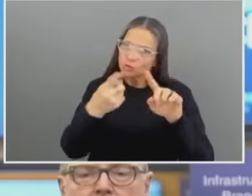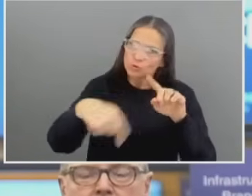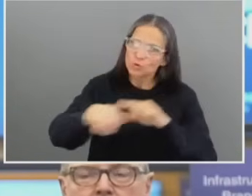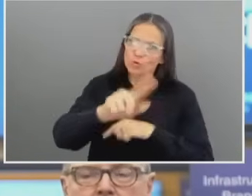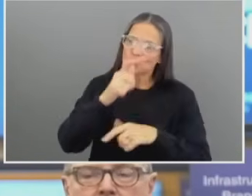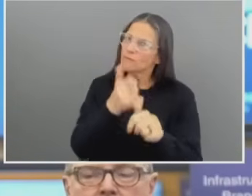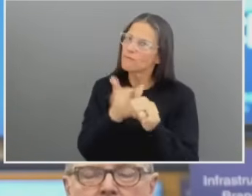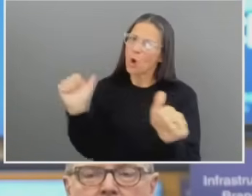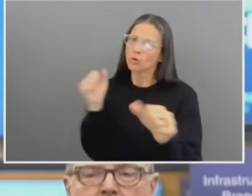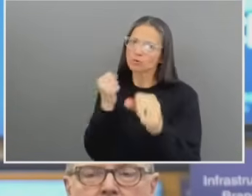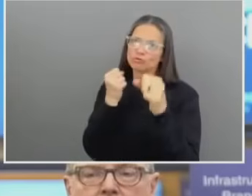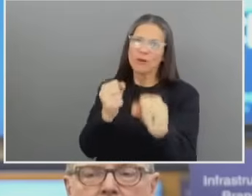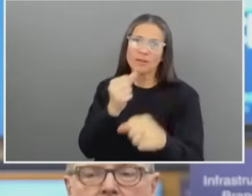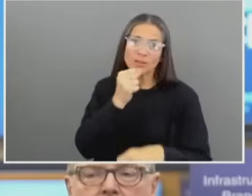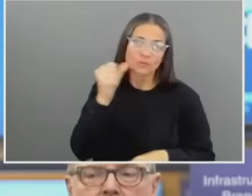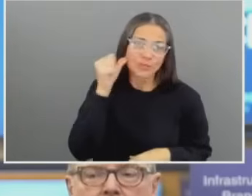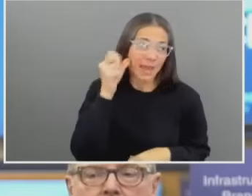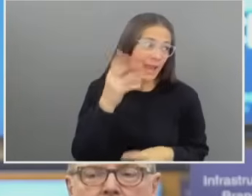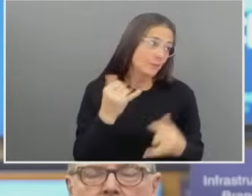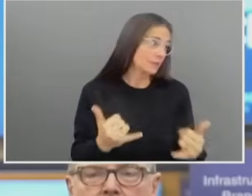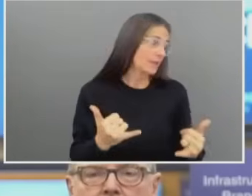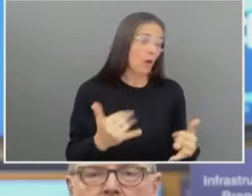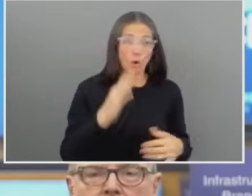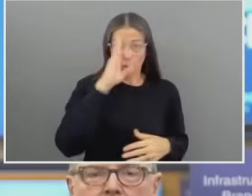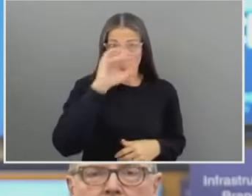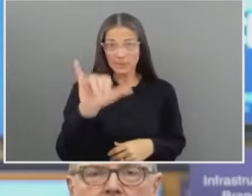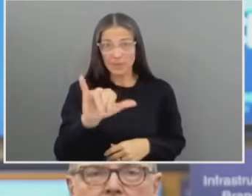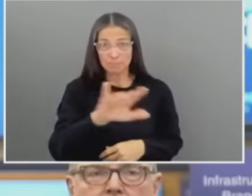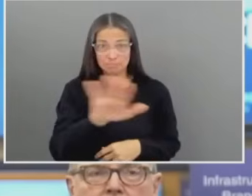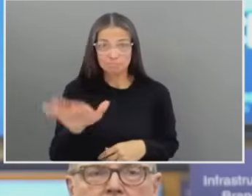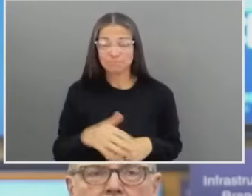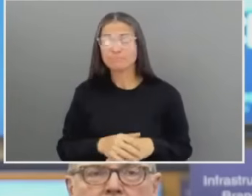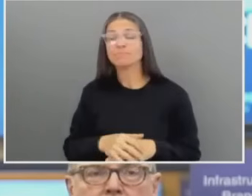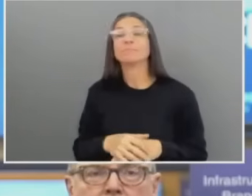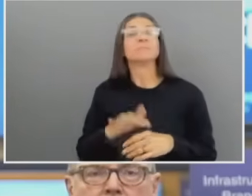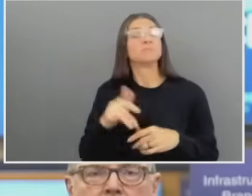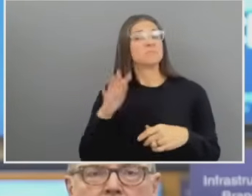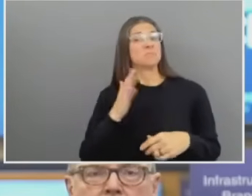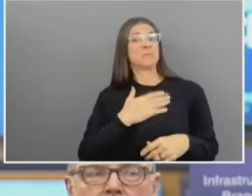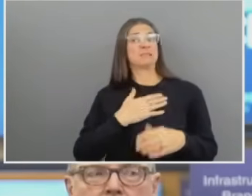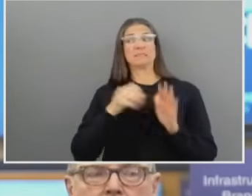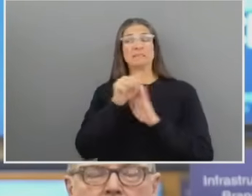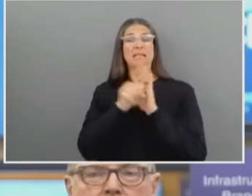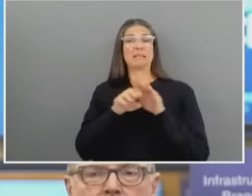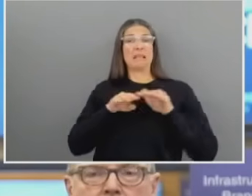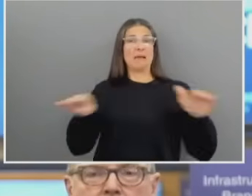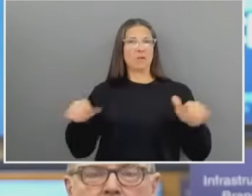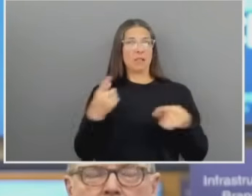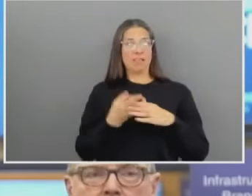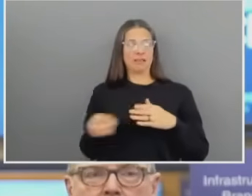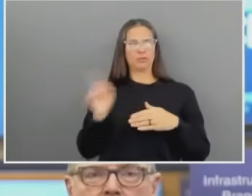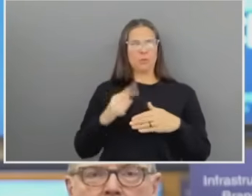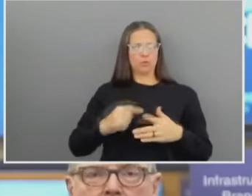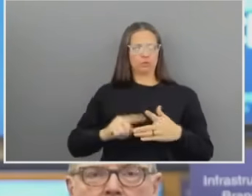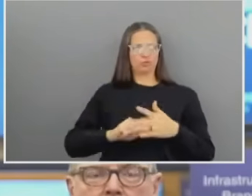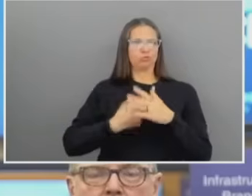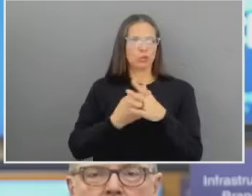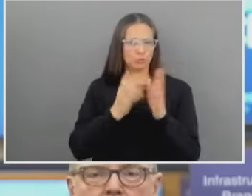A BIG THANK YOU TO ALL OUR KENTUCKIANS WHO AVOIDED THE ROADS YESTERDAY AND HOPEFULLY ARE AVOIDING THEM TODAY AS WELL.